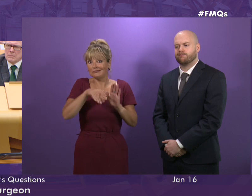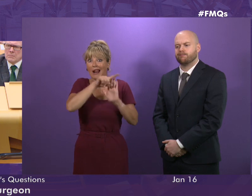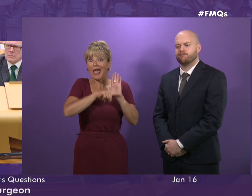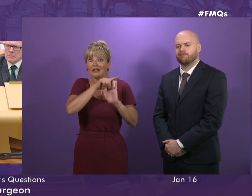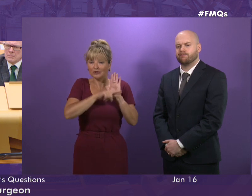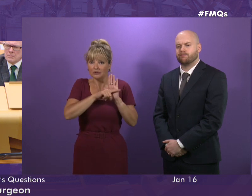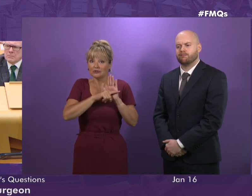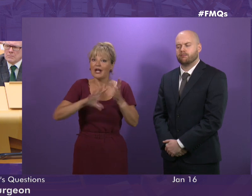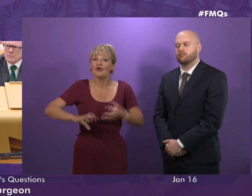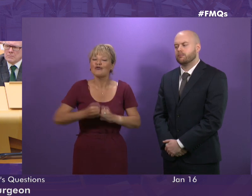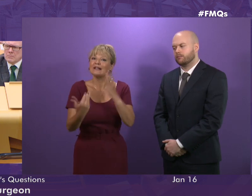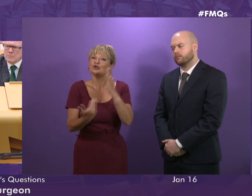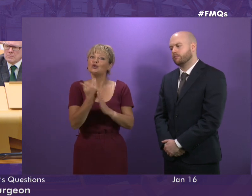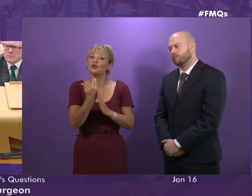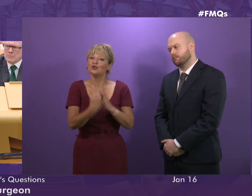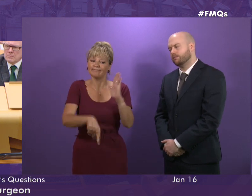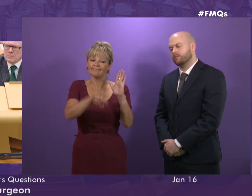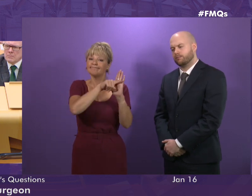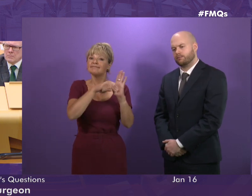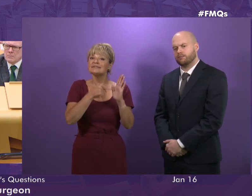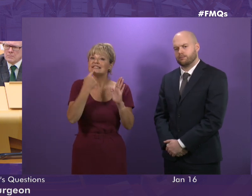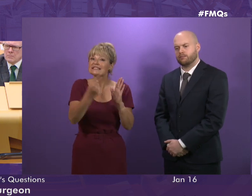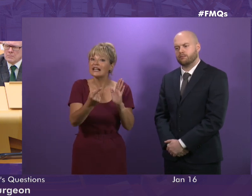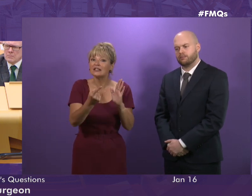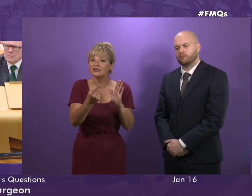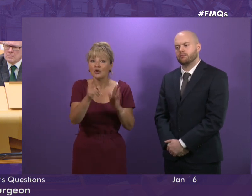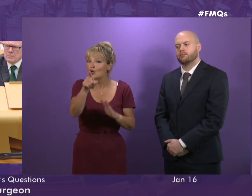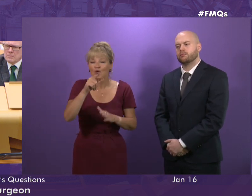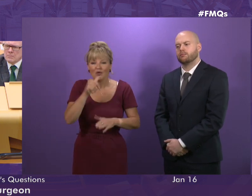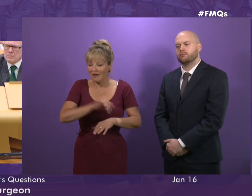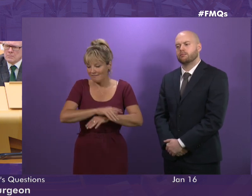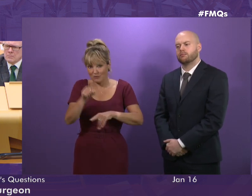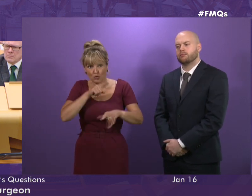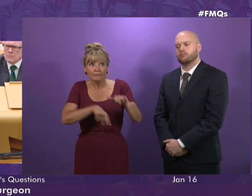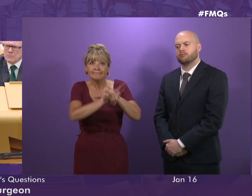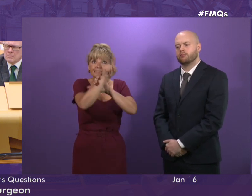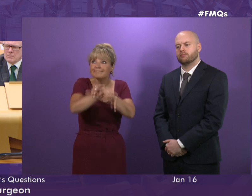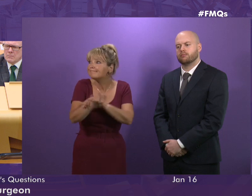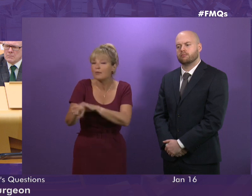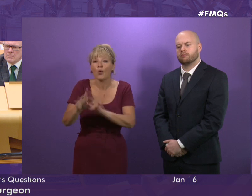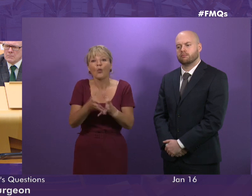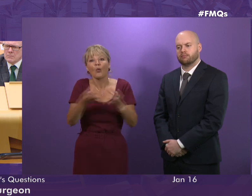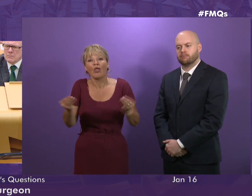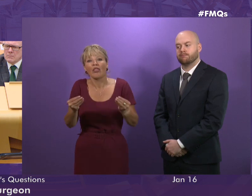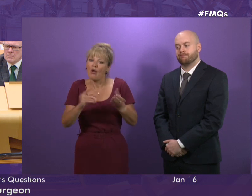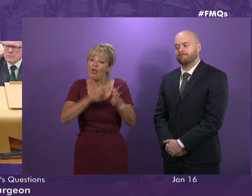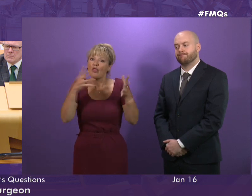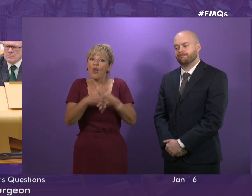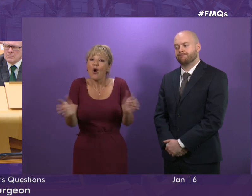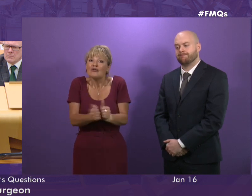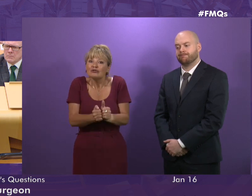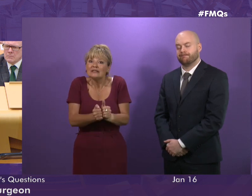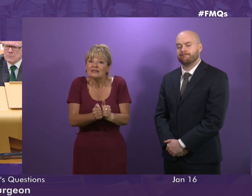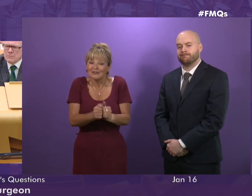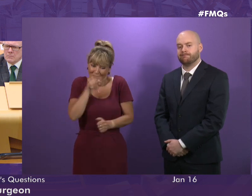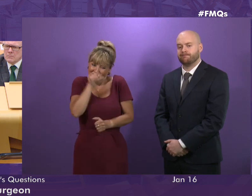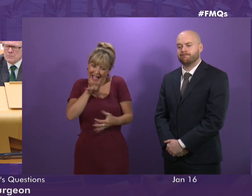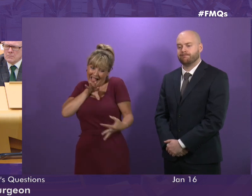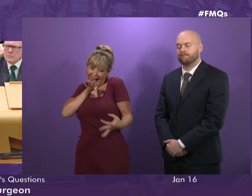a new offence of being “unlawfully at large” was, in part, a response to such circumstances.